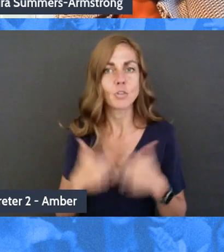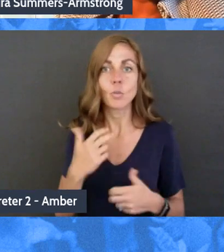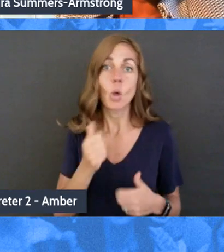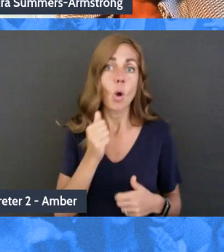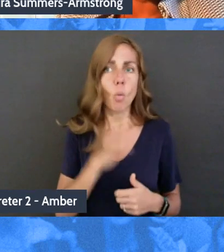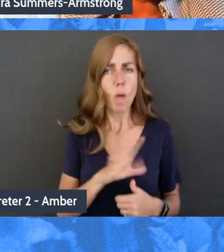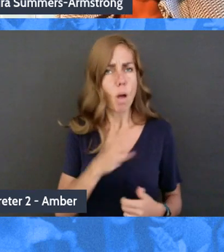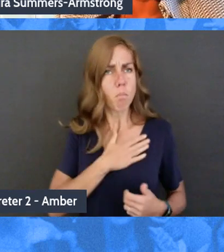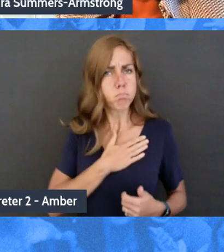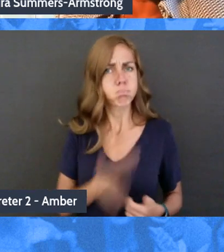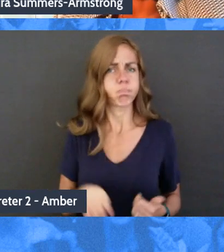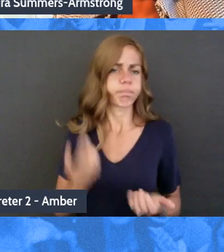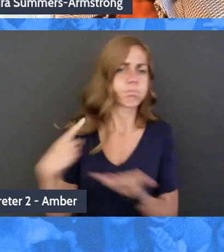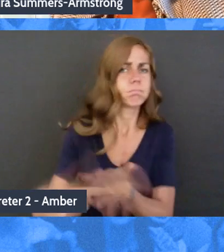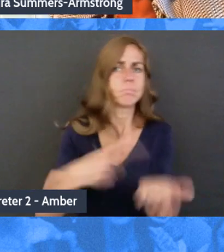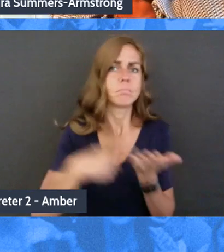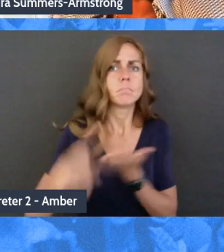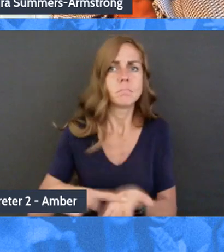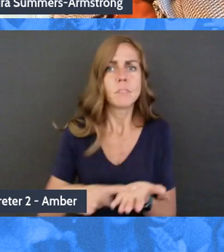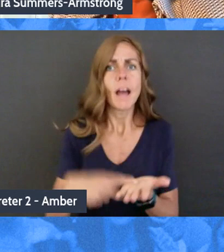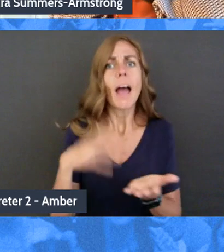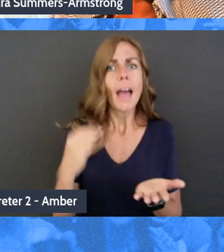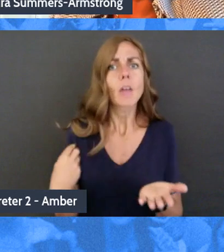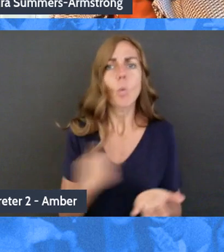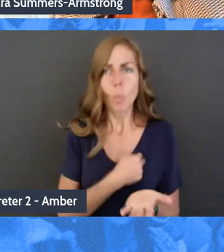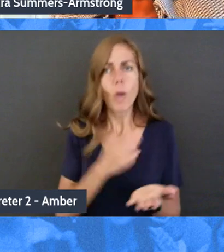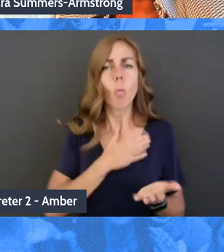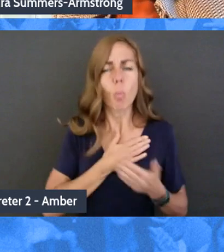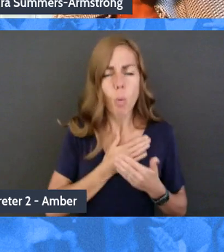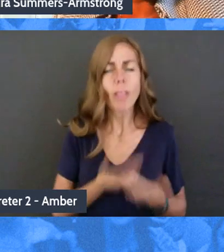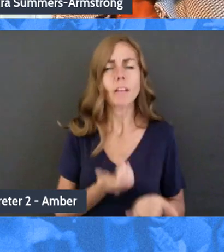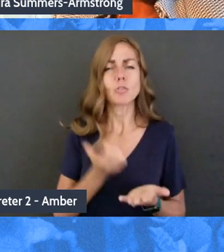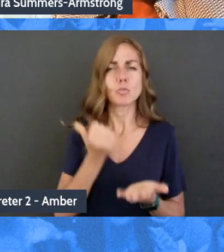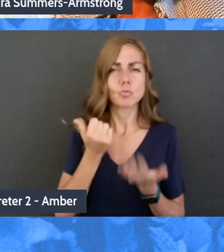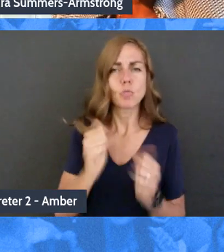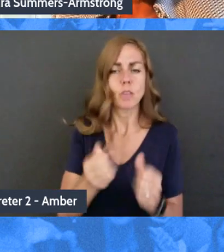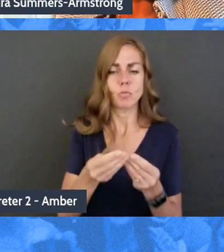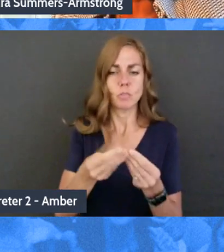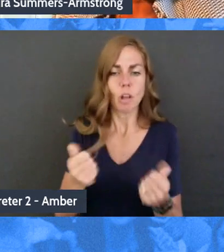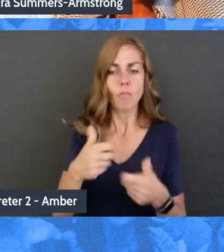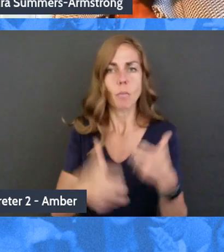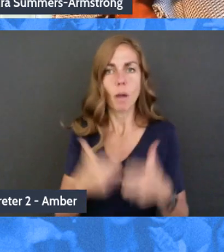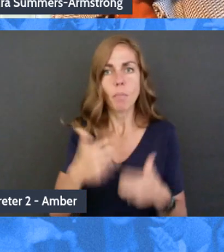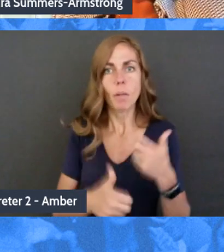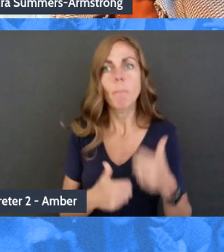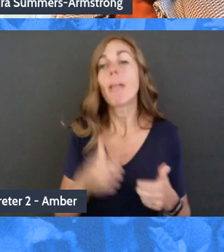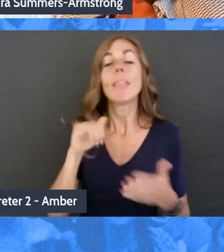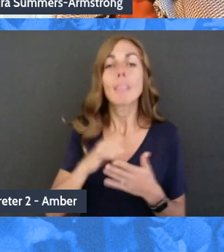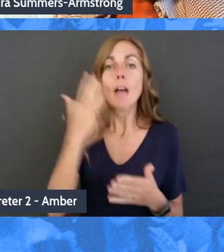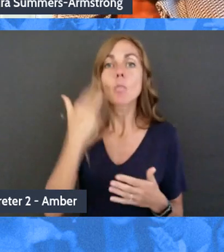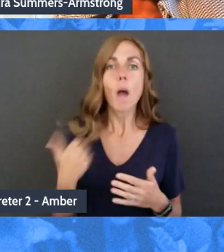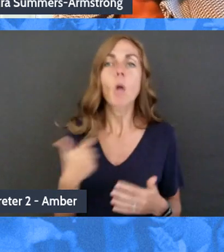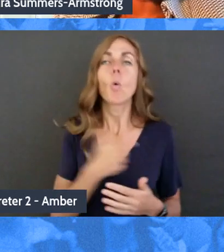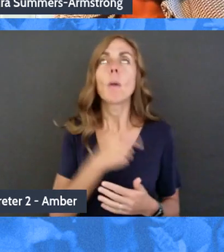and we're not afraid to solve these problems. And this is why we must be present at the table,